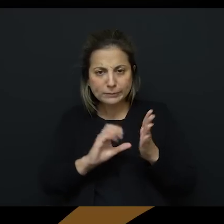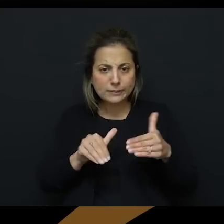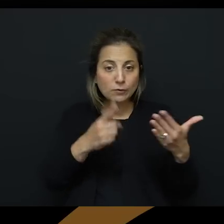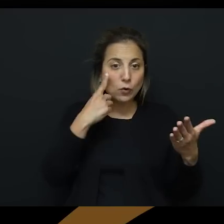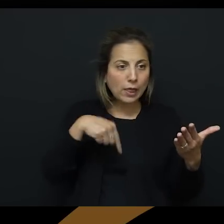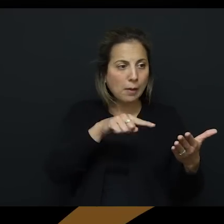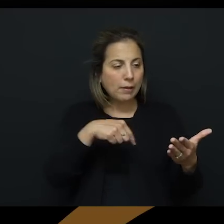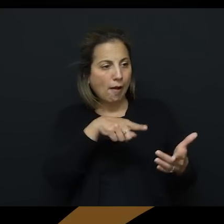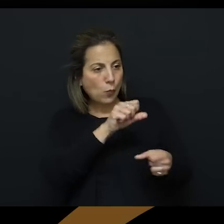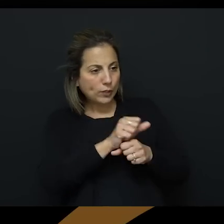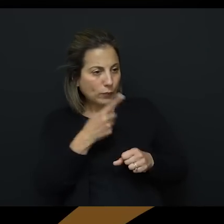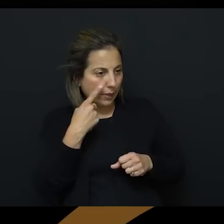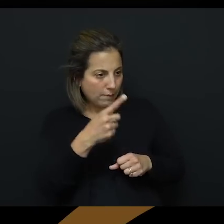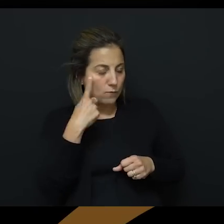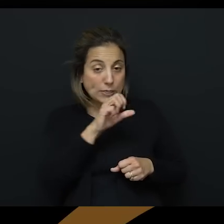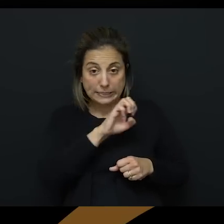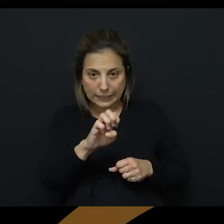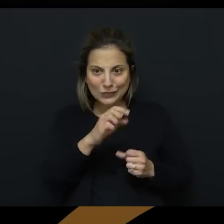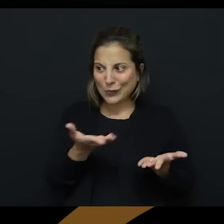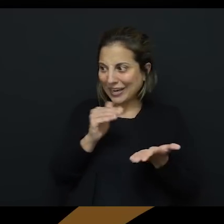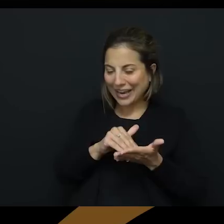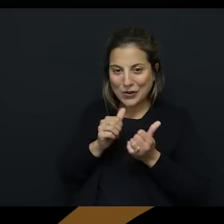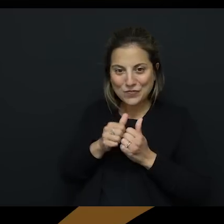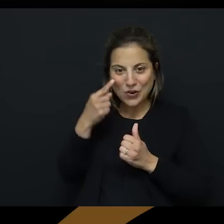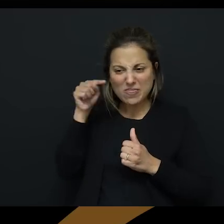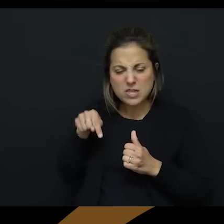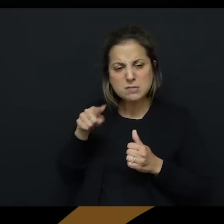and got to work with him again and they wanted to do it right.